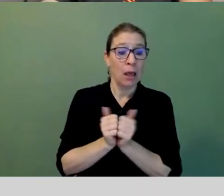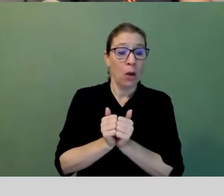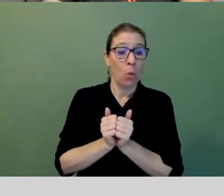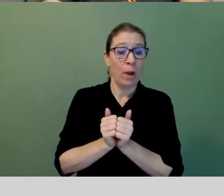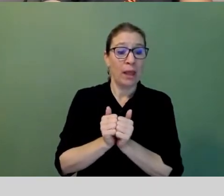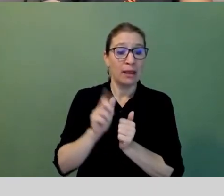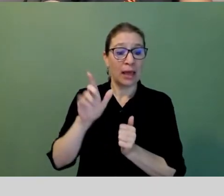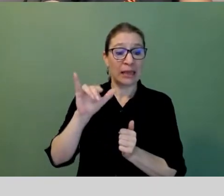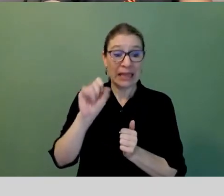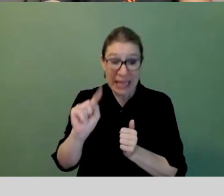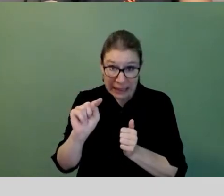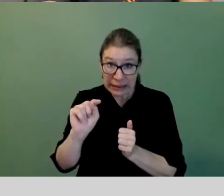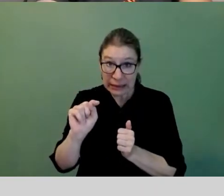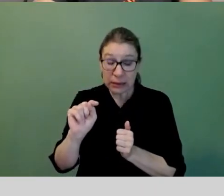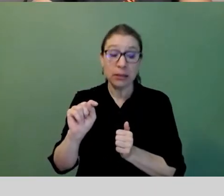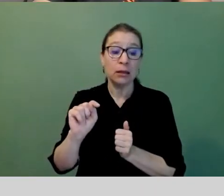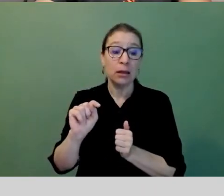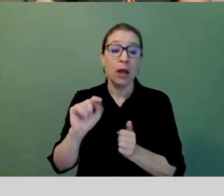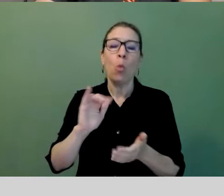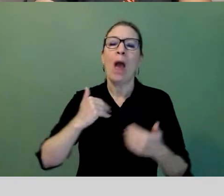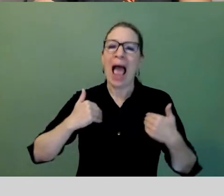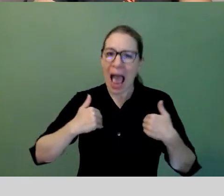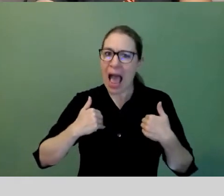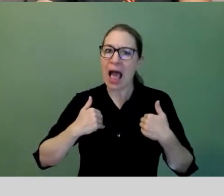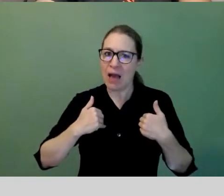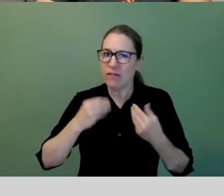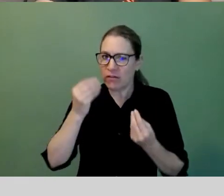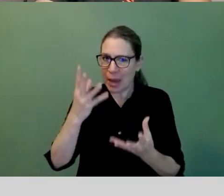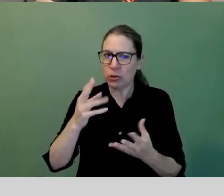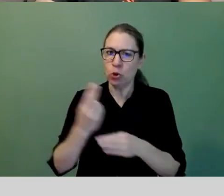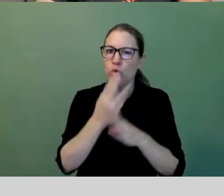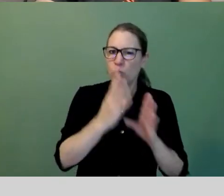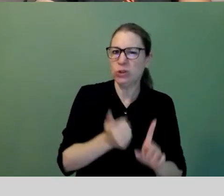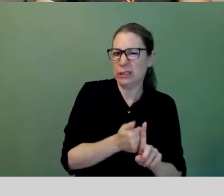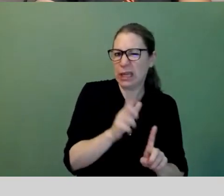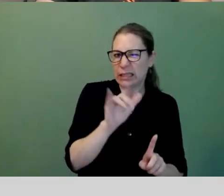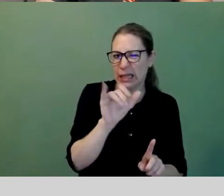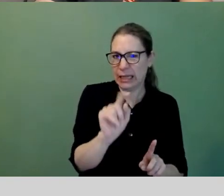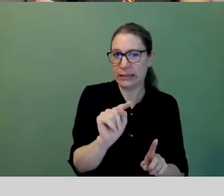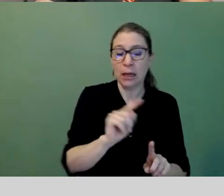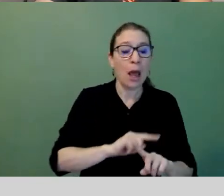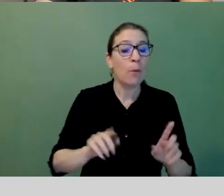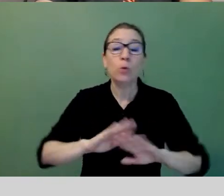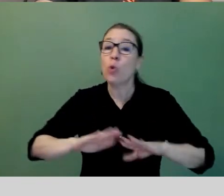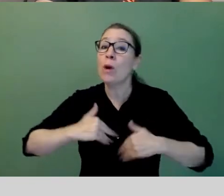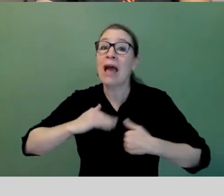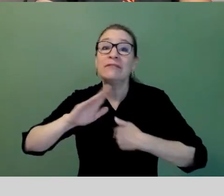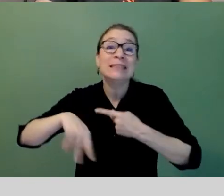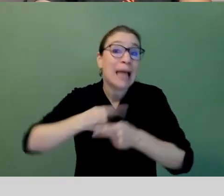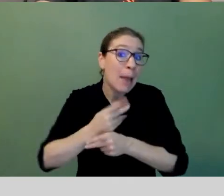As the error message said that list- that contains a list, right? Users is as a list. But we don't have type information